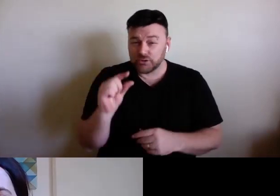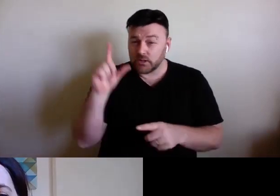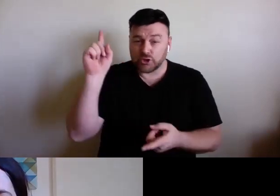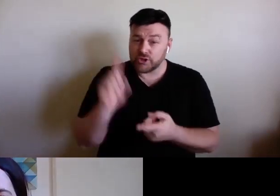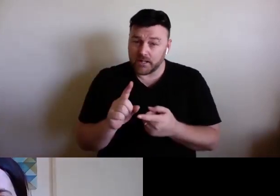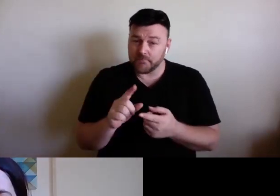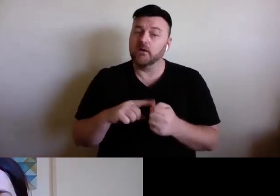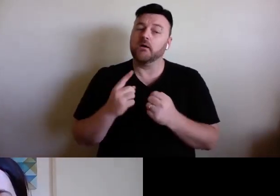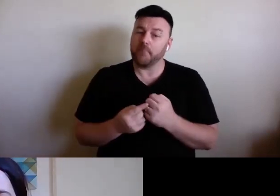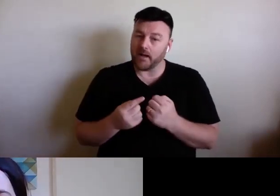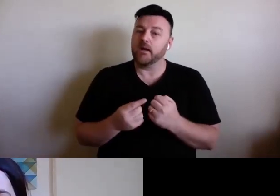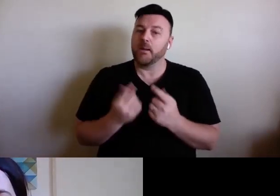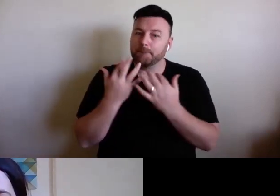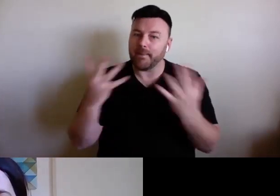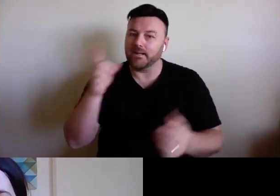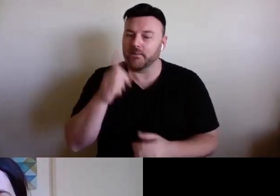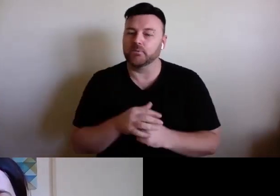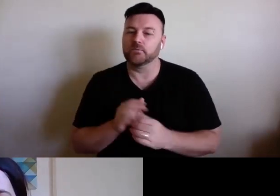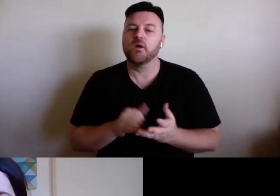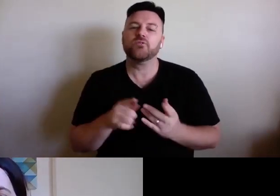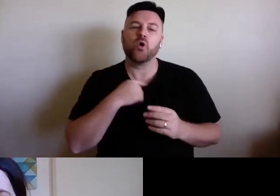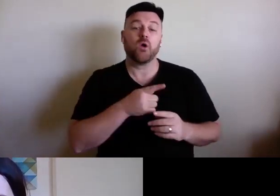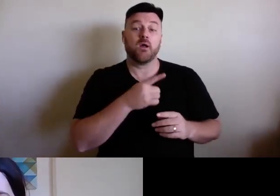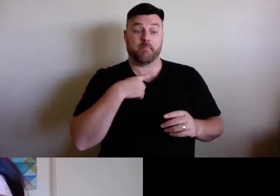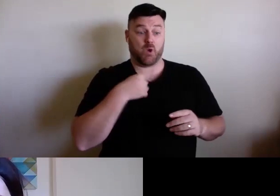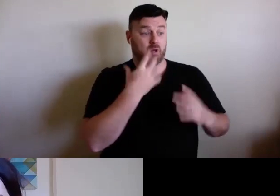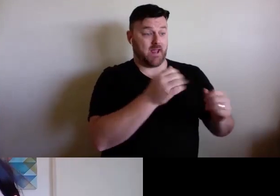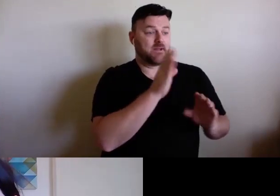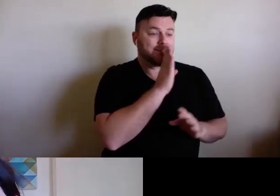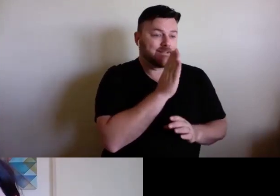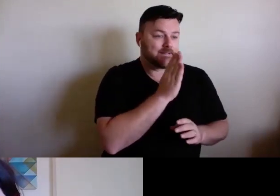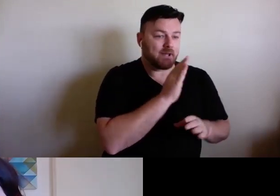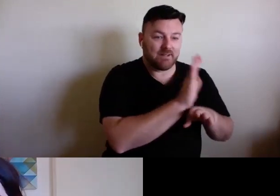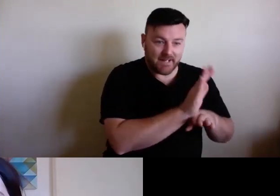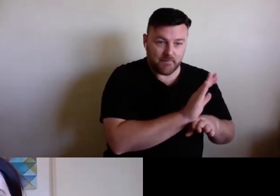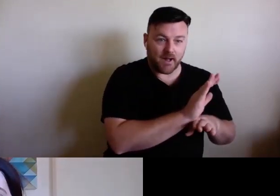follow them wherever they go. >> Thanks, Peter. Thank you. If you don't mind, maybe we'll ask one more quick question, and then maybe